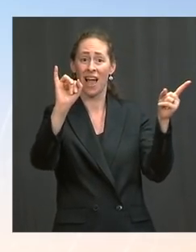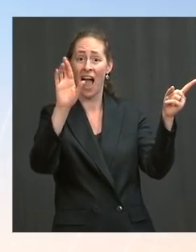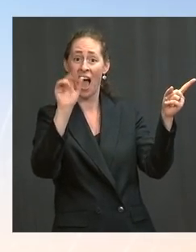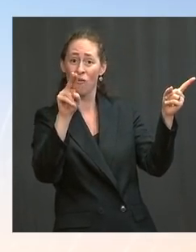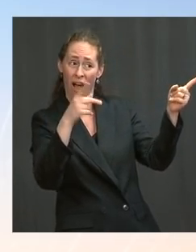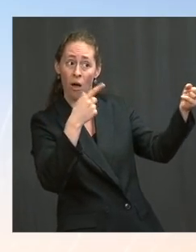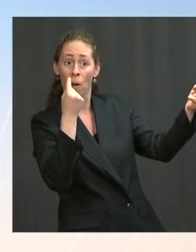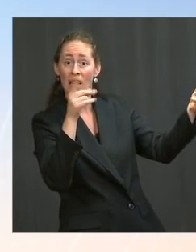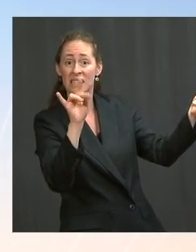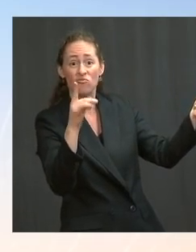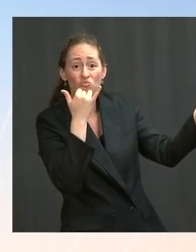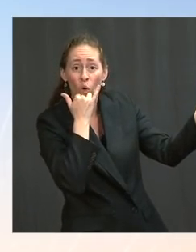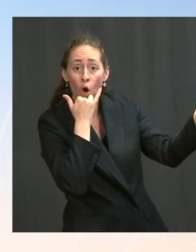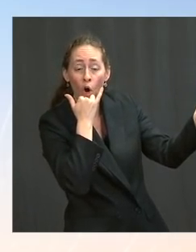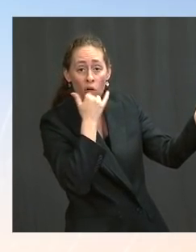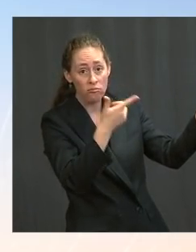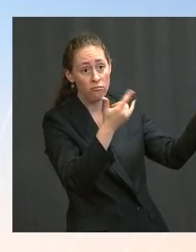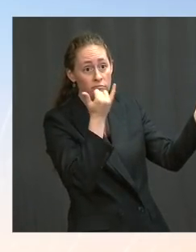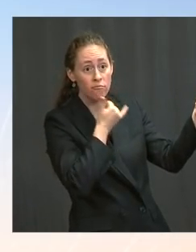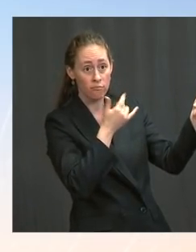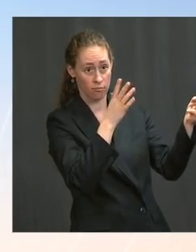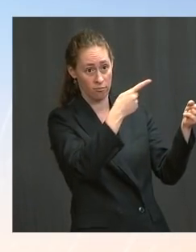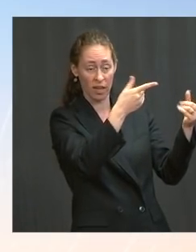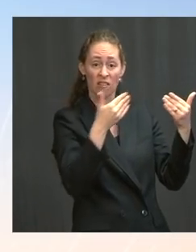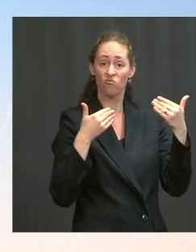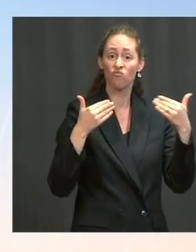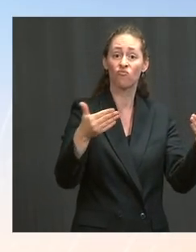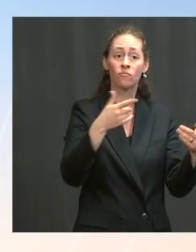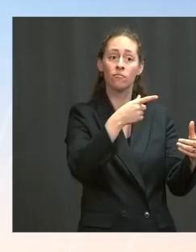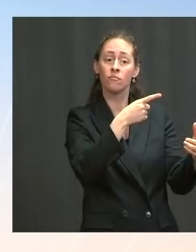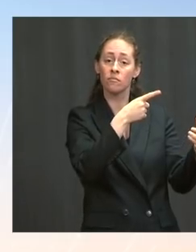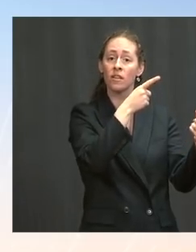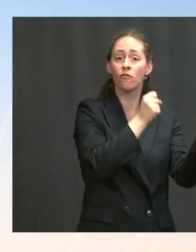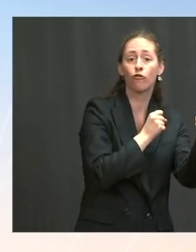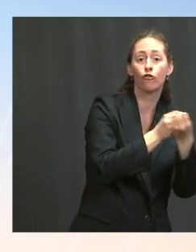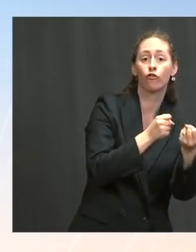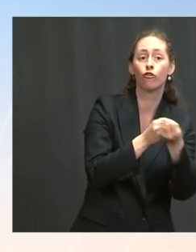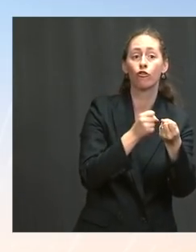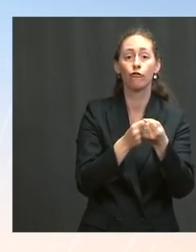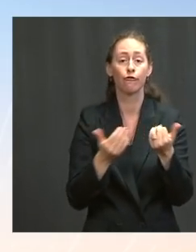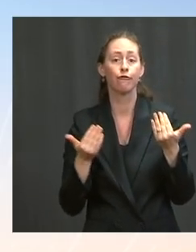And they have taken part in and supported and participated in problematic --